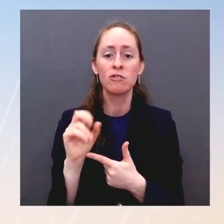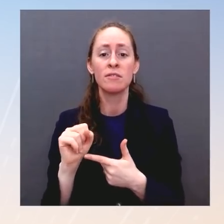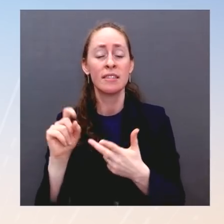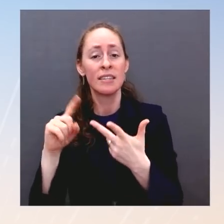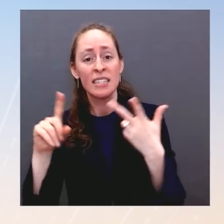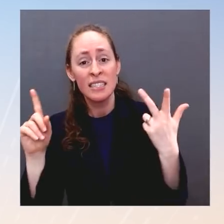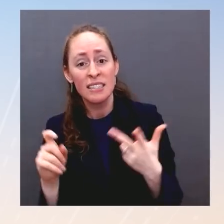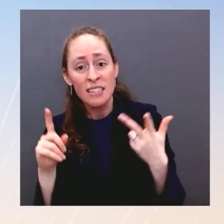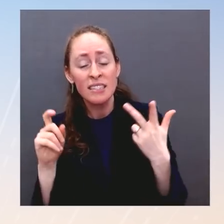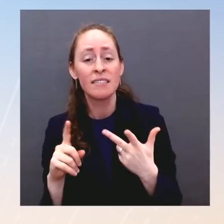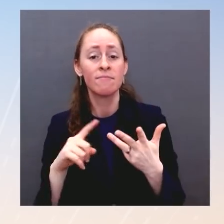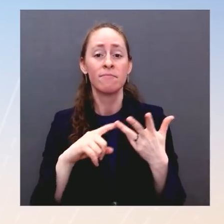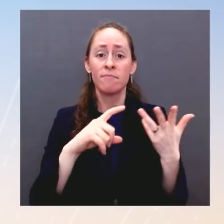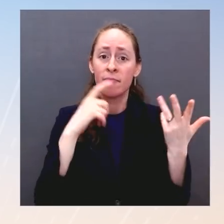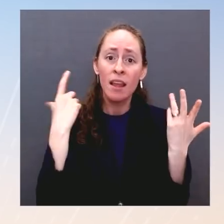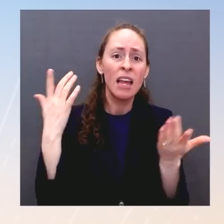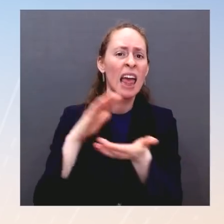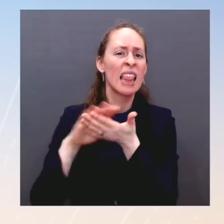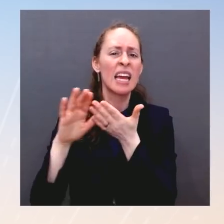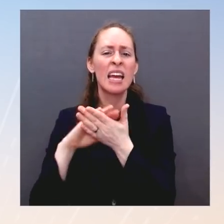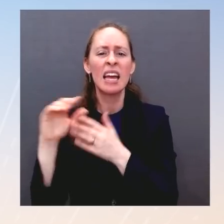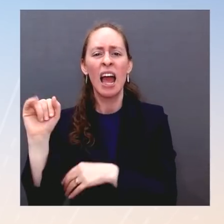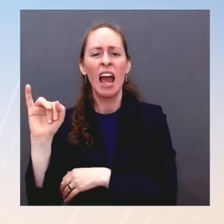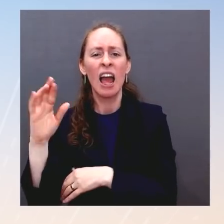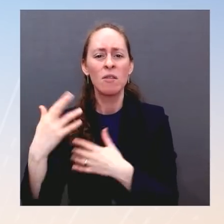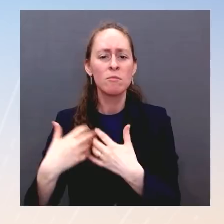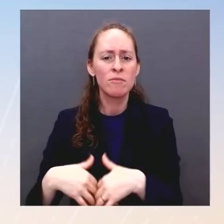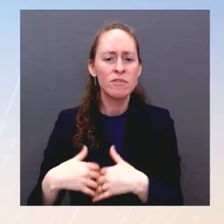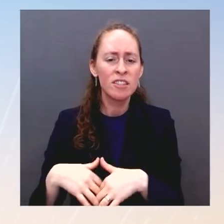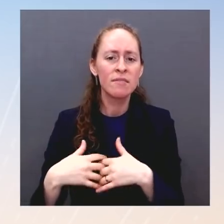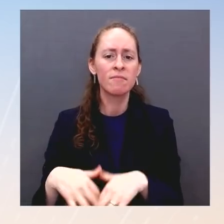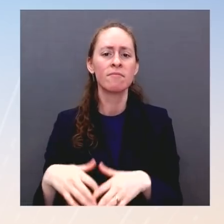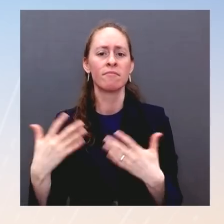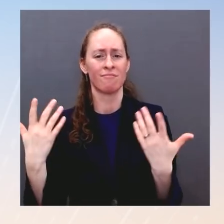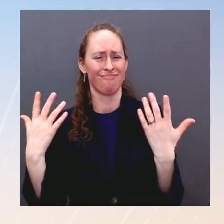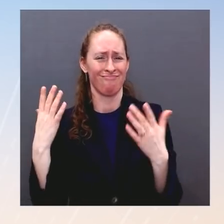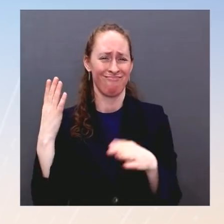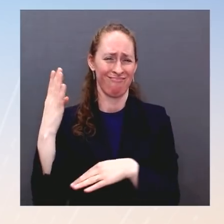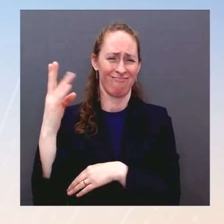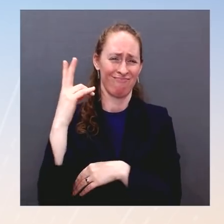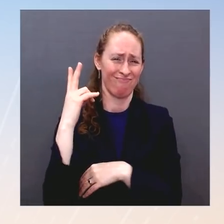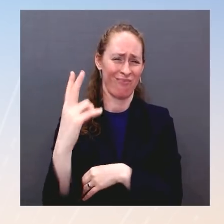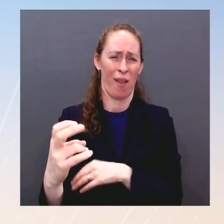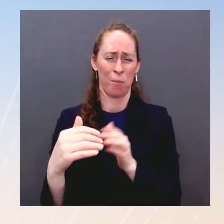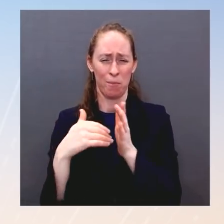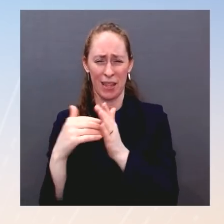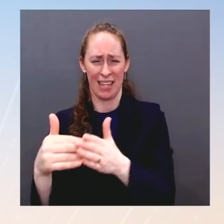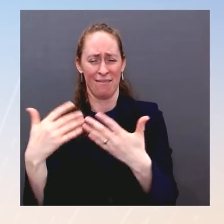Nearly 100 million Americans have been boosted. And the CDC is providing public health guidance